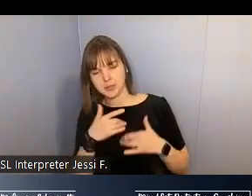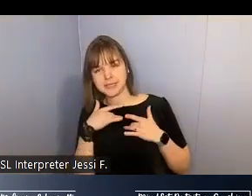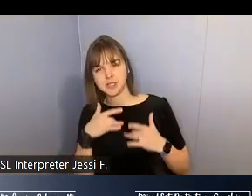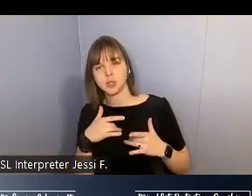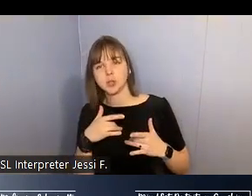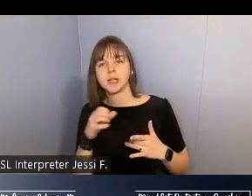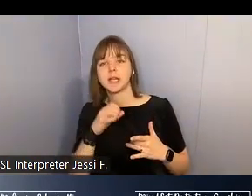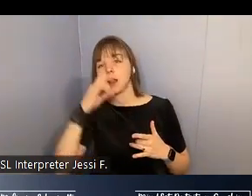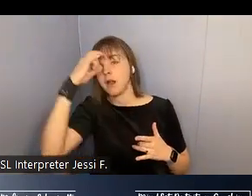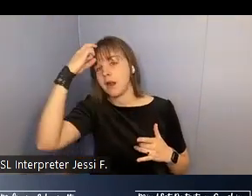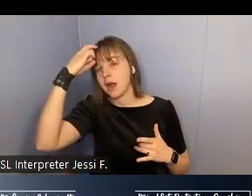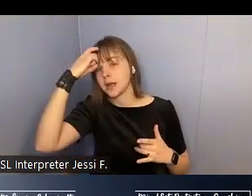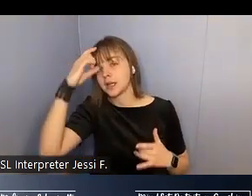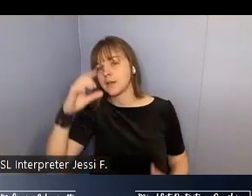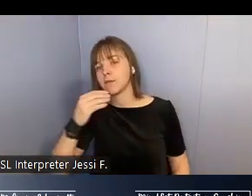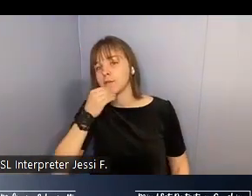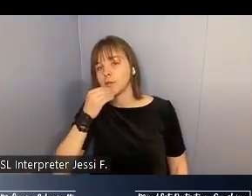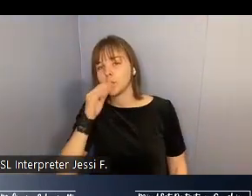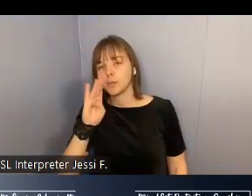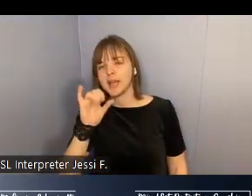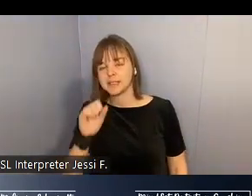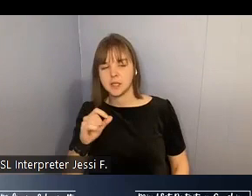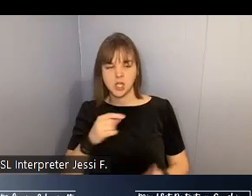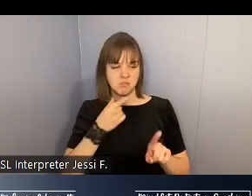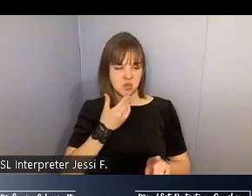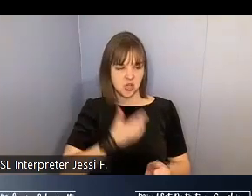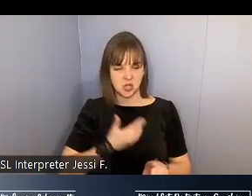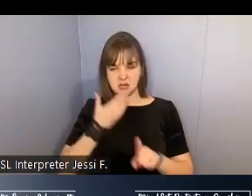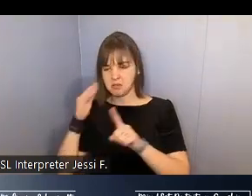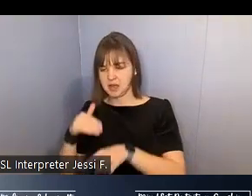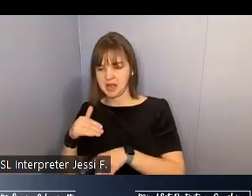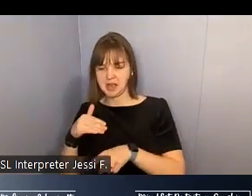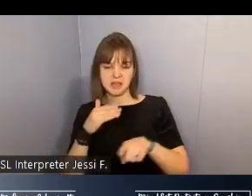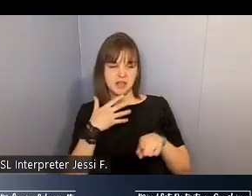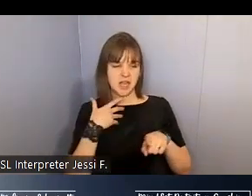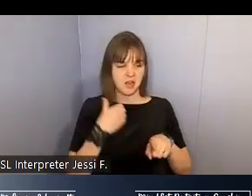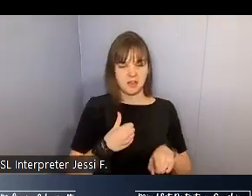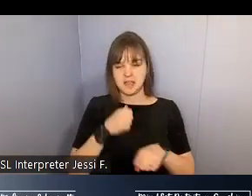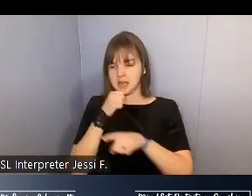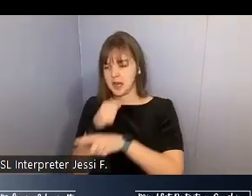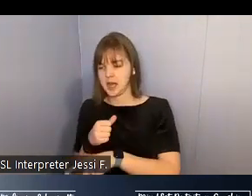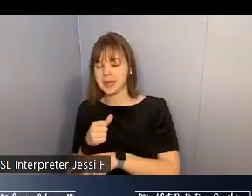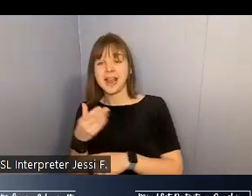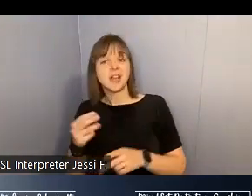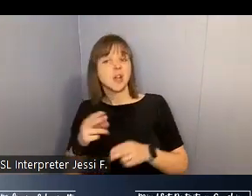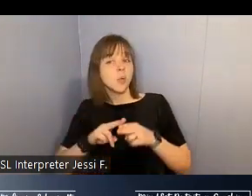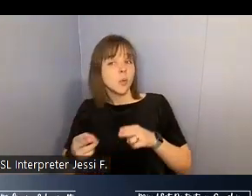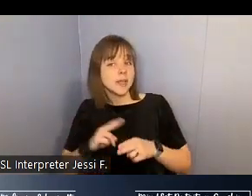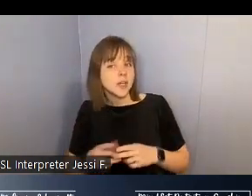bias, that dichotomous black-and-white, good-and-bad thinking, and they make less weight loss progress, less wellness progress over time.